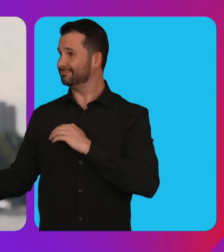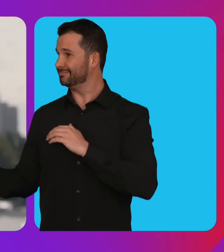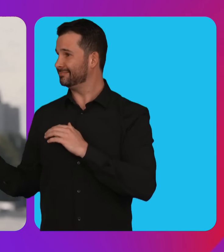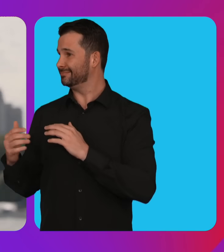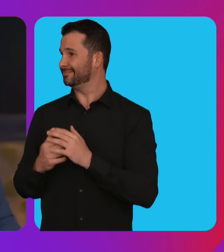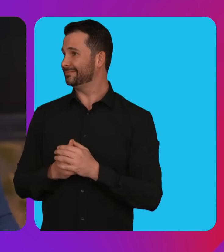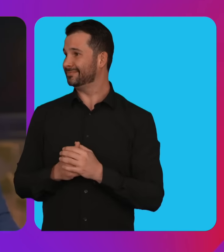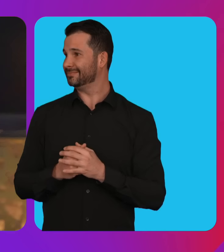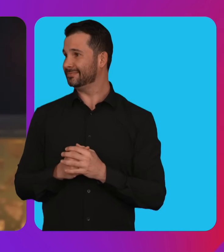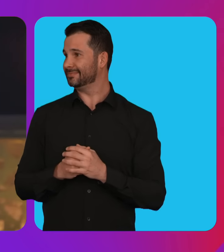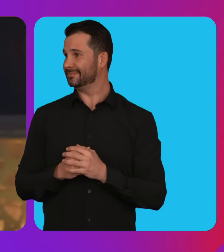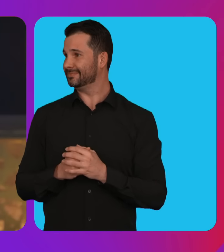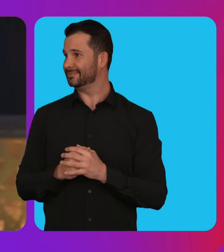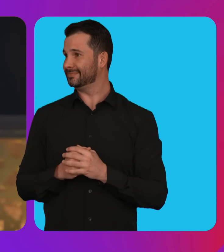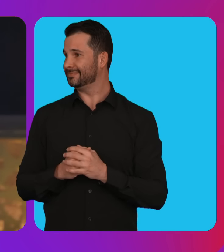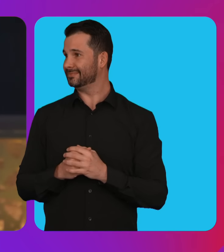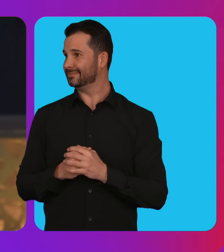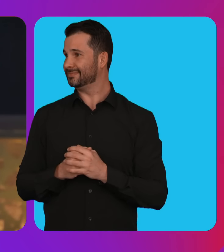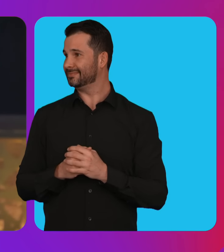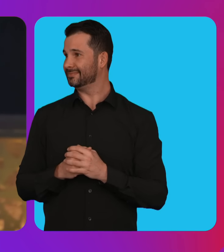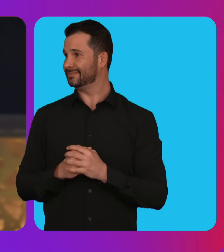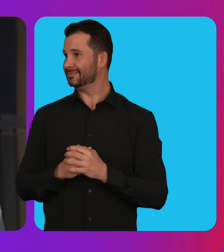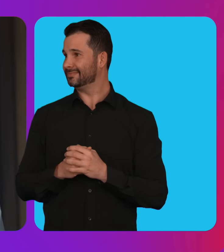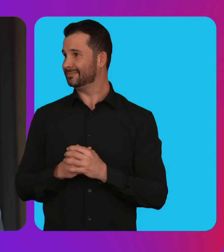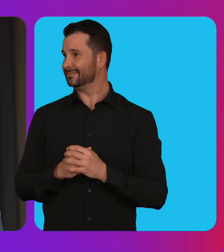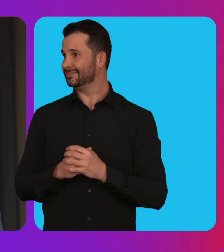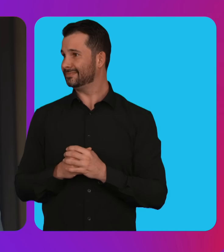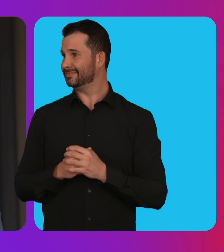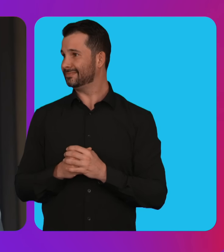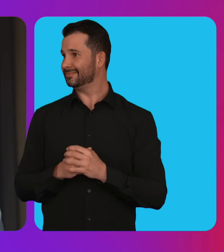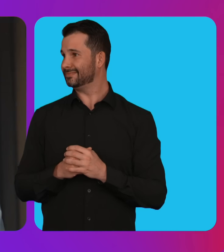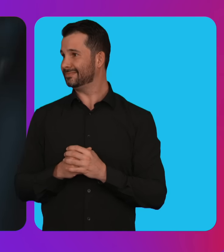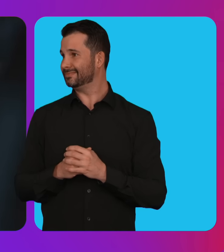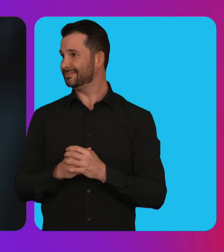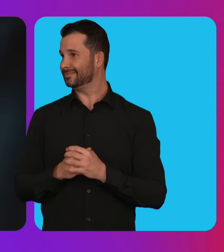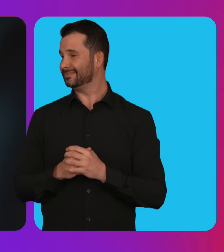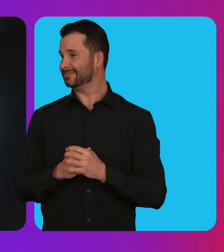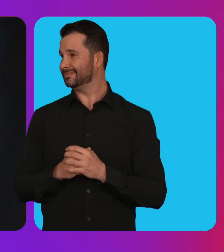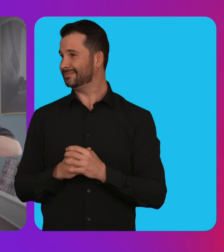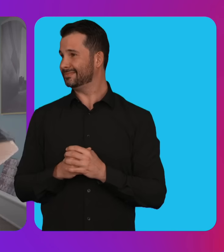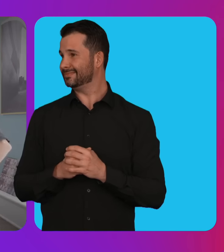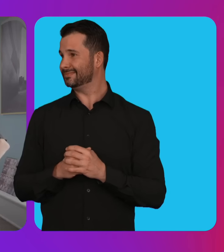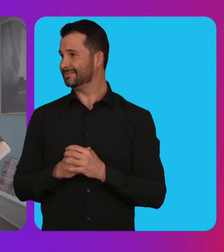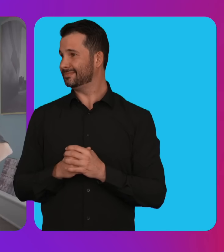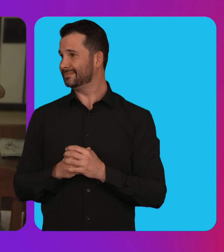I look forward to fighting you on many a deals. Congratulations on making the cut. Ah!